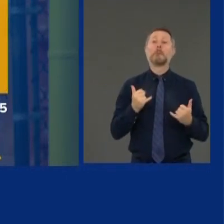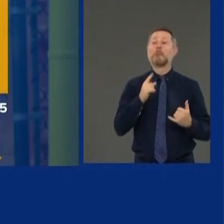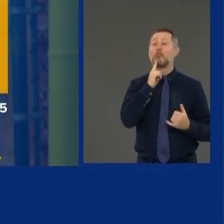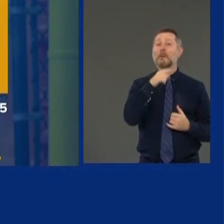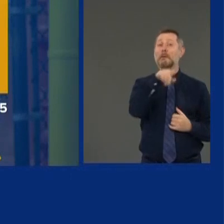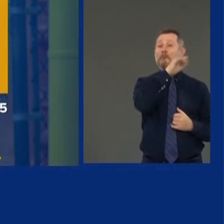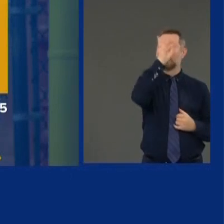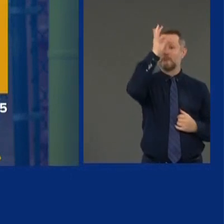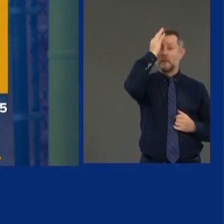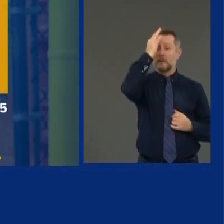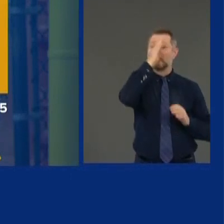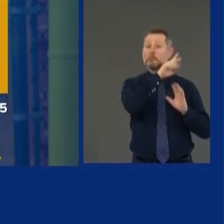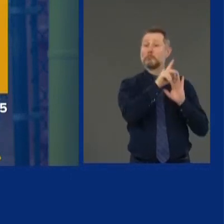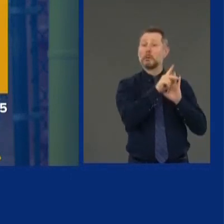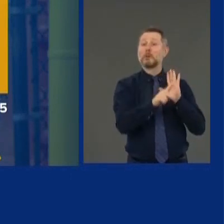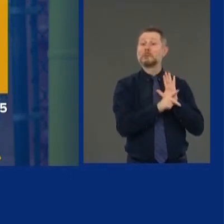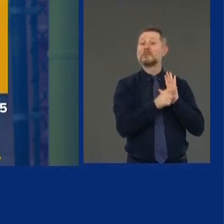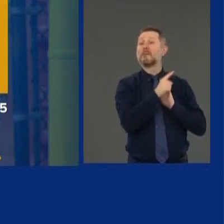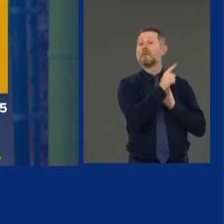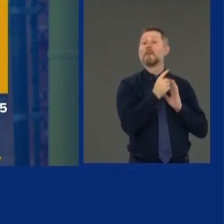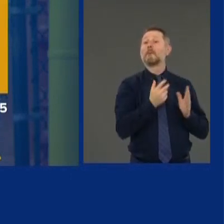SEEING THE HOSPITALIZATIONS GO